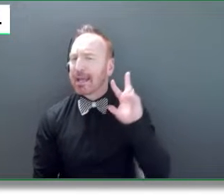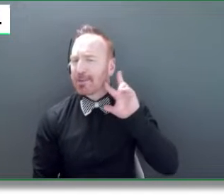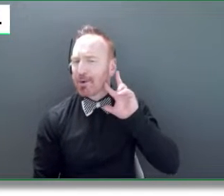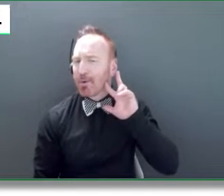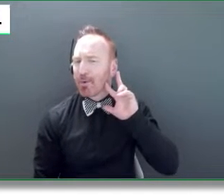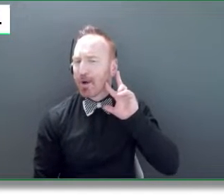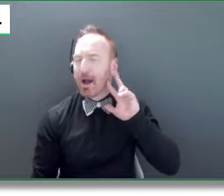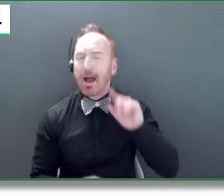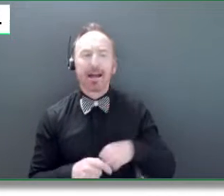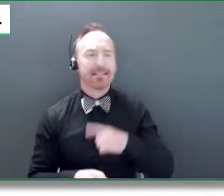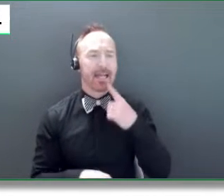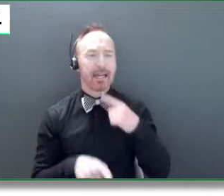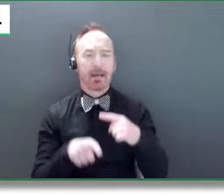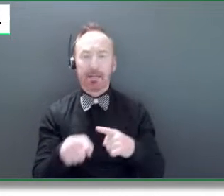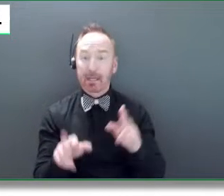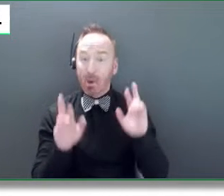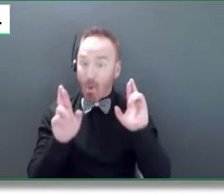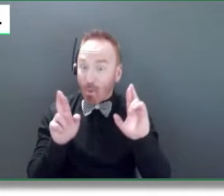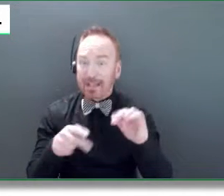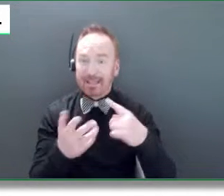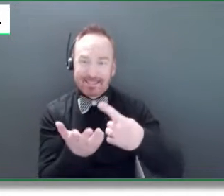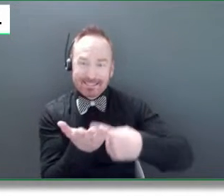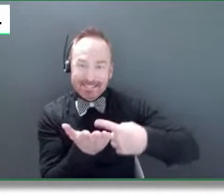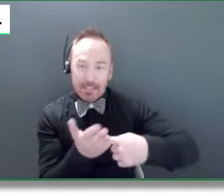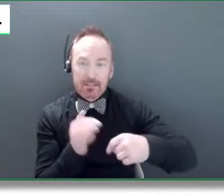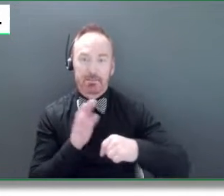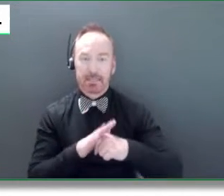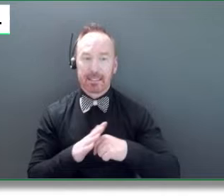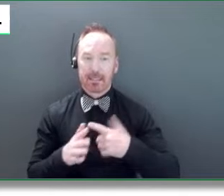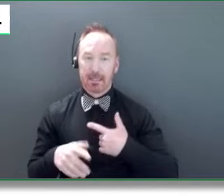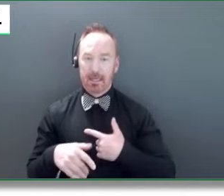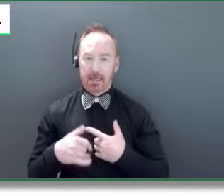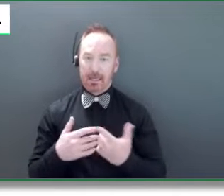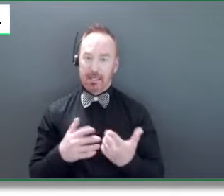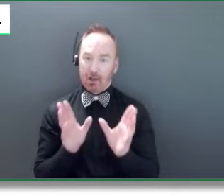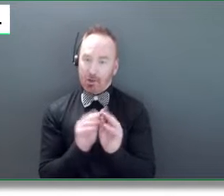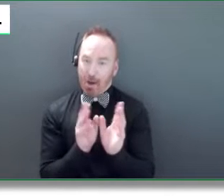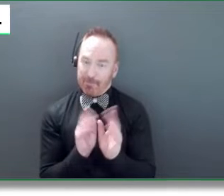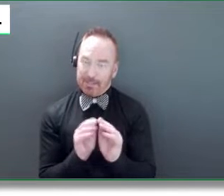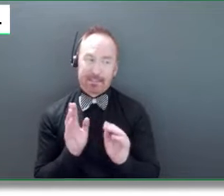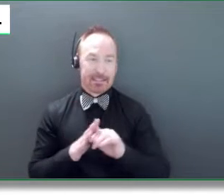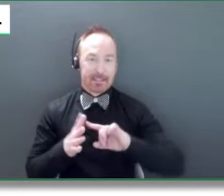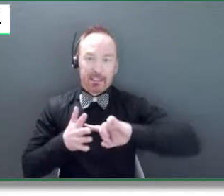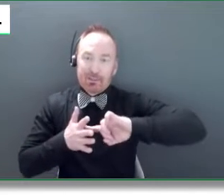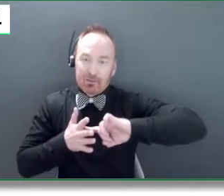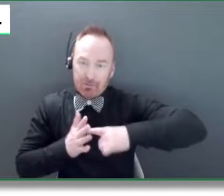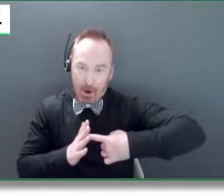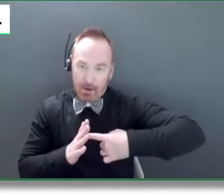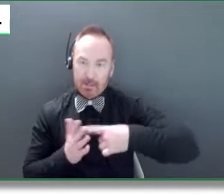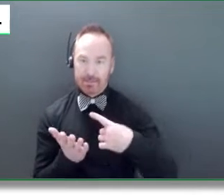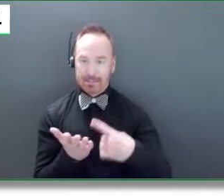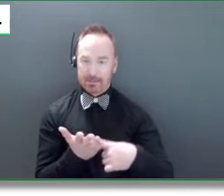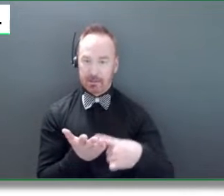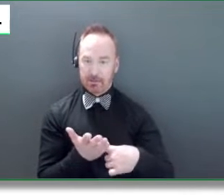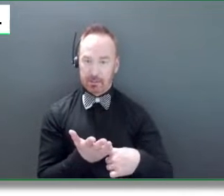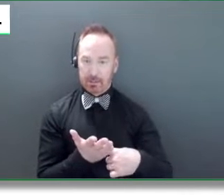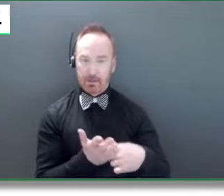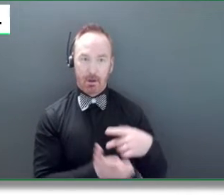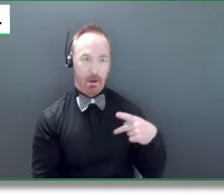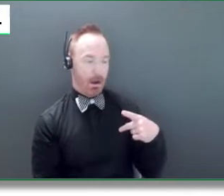this as the beginning of a conversation on how we can make our parks more accessible. I'm gonna just remind us of a few ways that we can do that. A few of